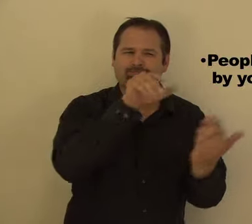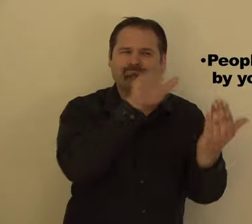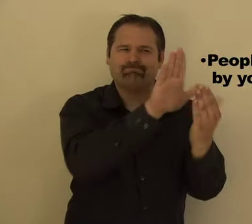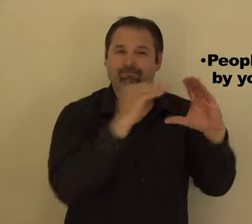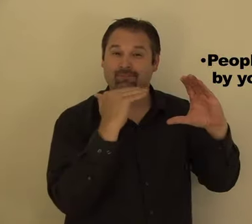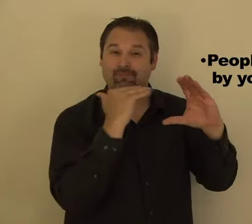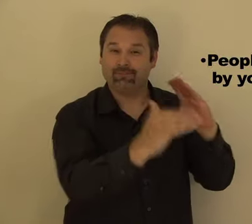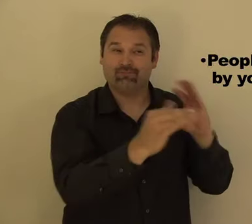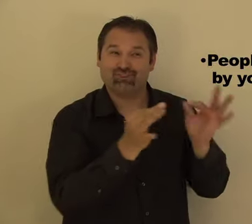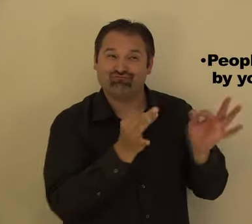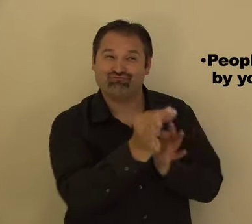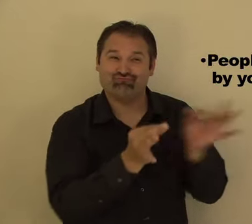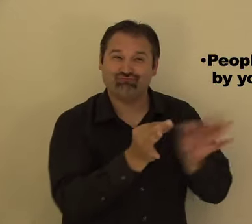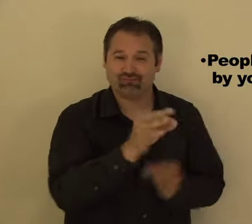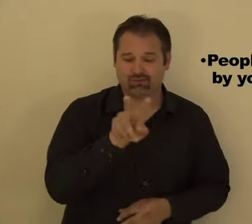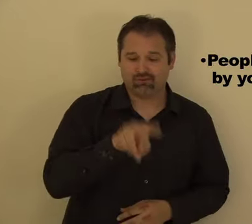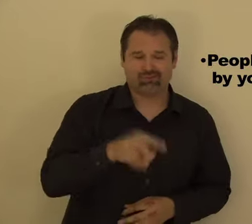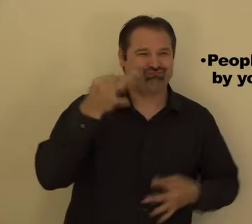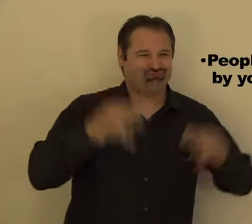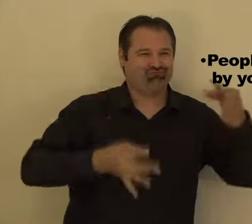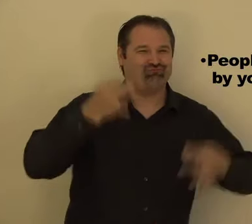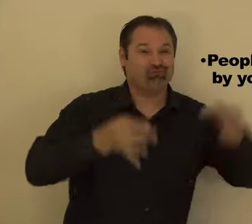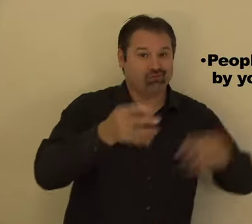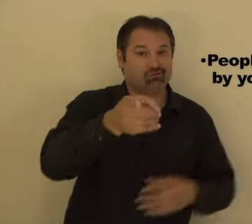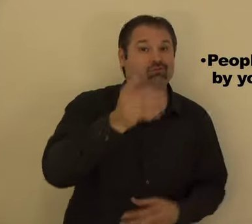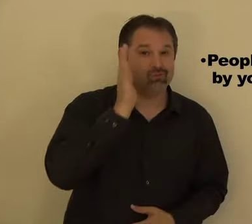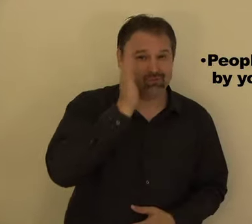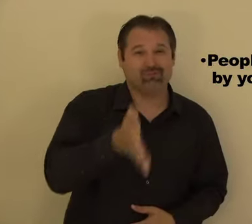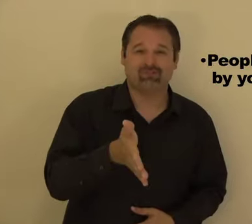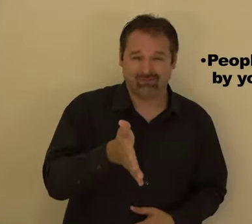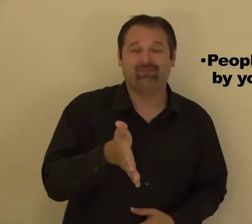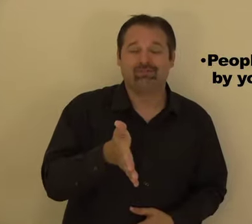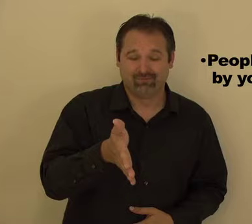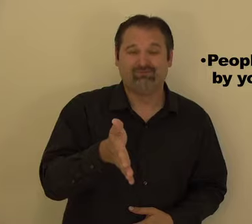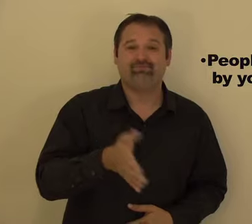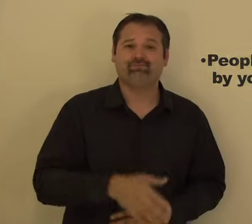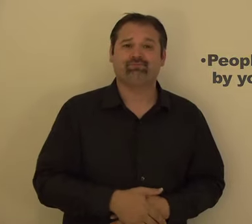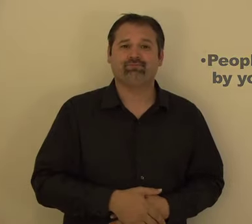It is important that you follow these simple rules of professional email etiquette